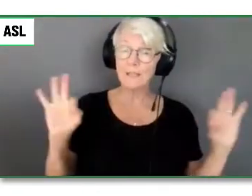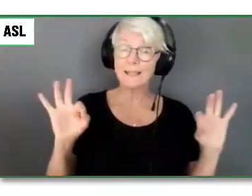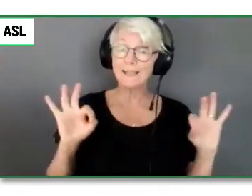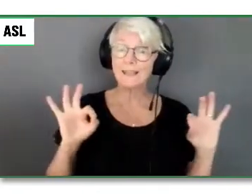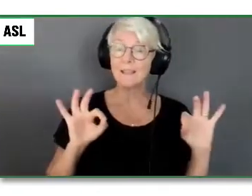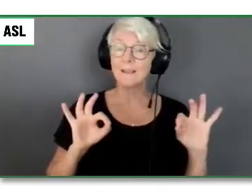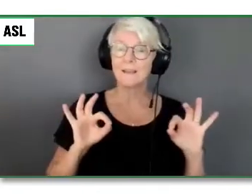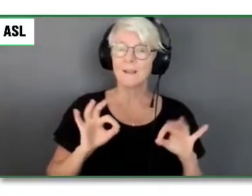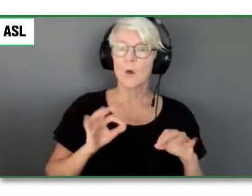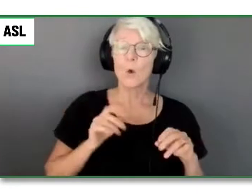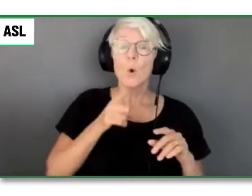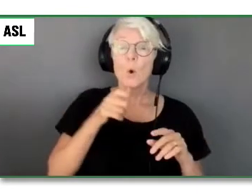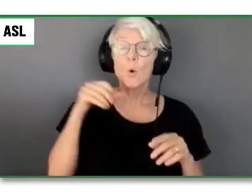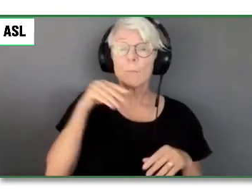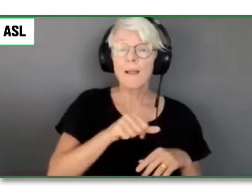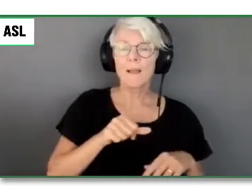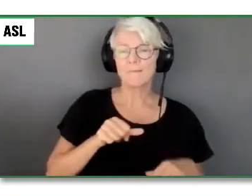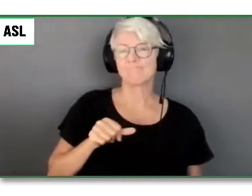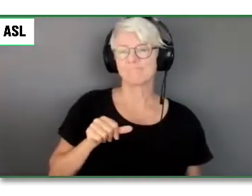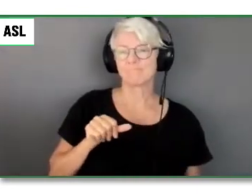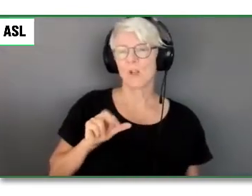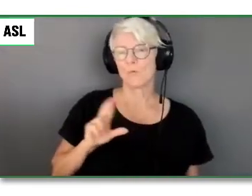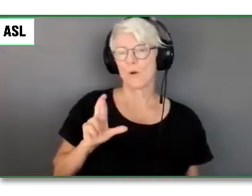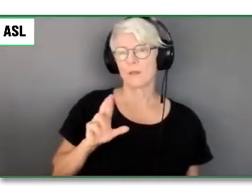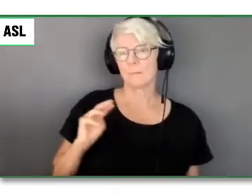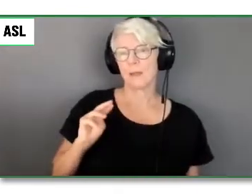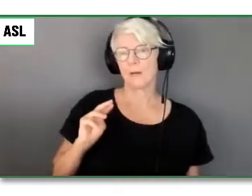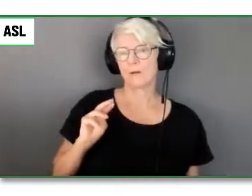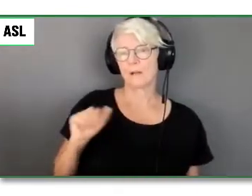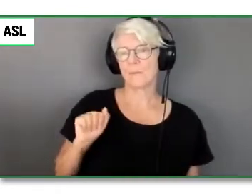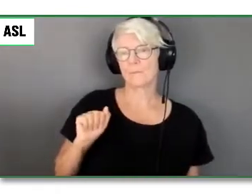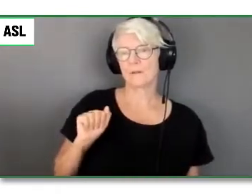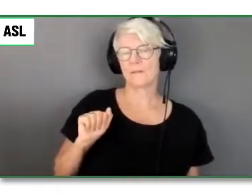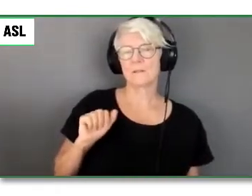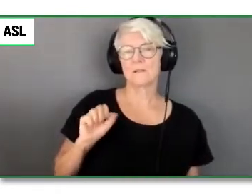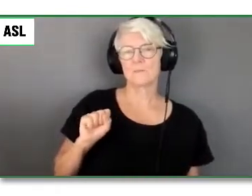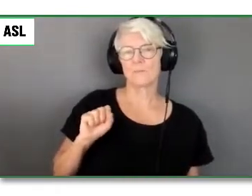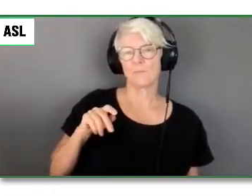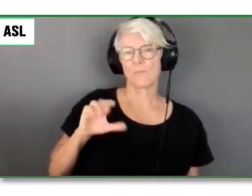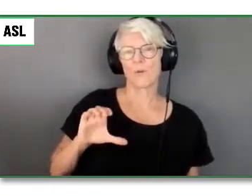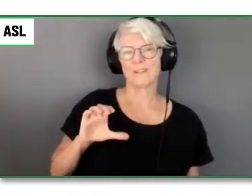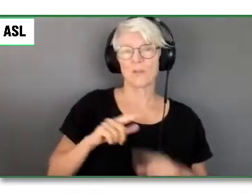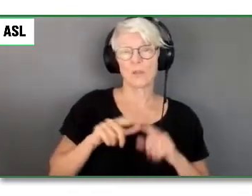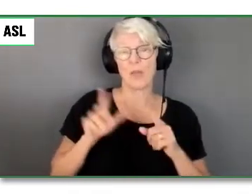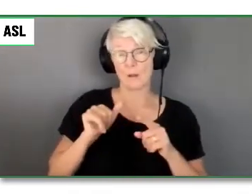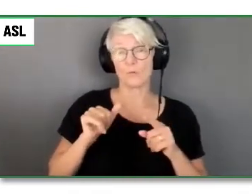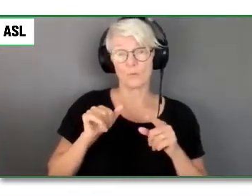Sports Center (RMASC). It's goal is to remove as many